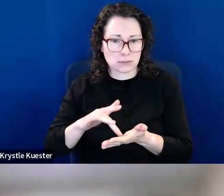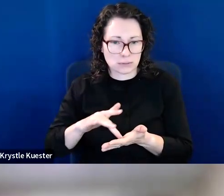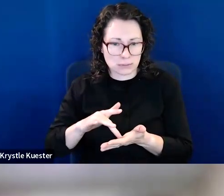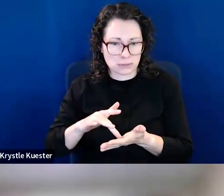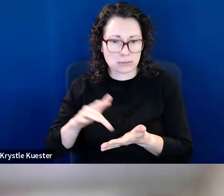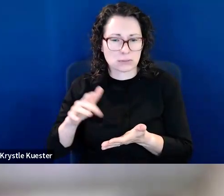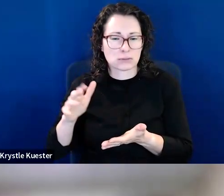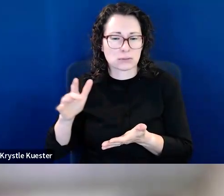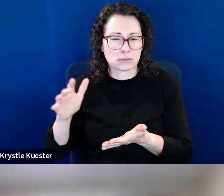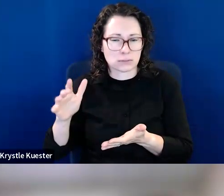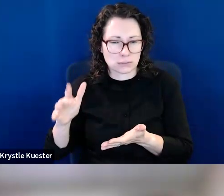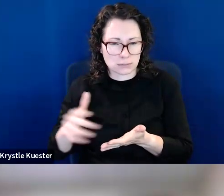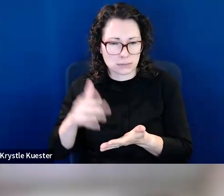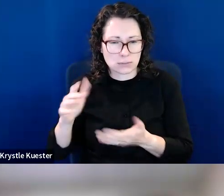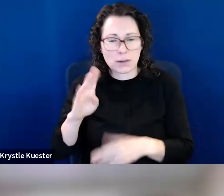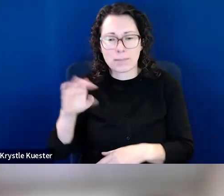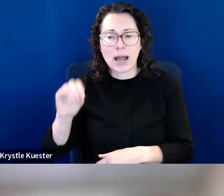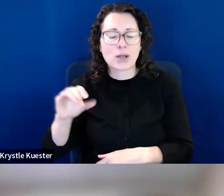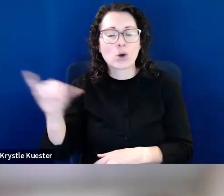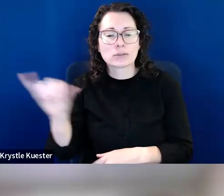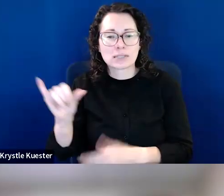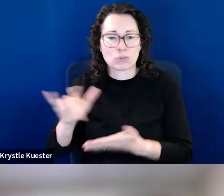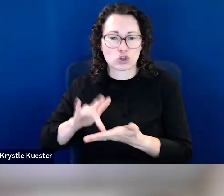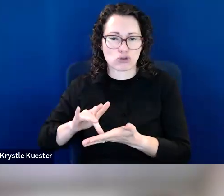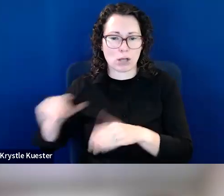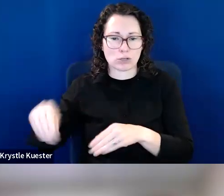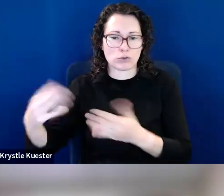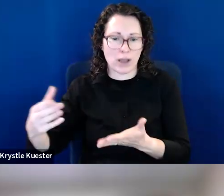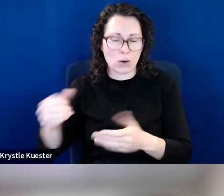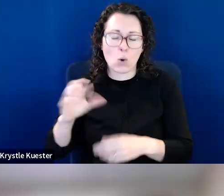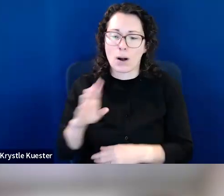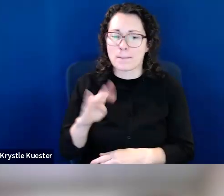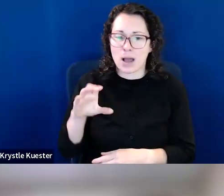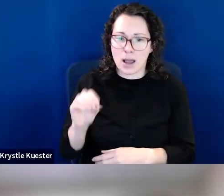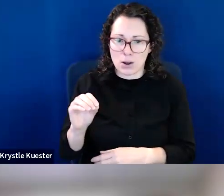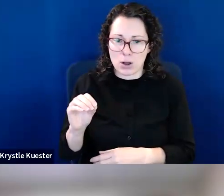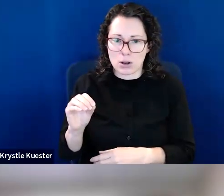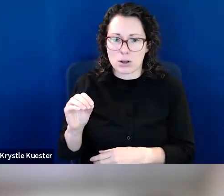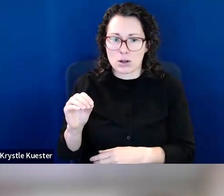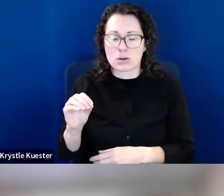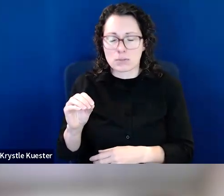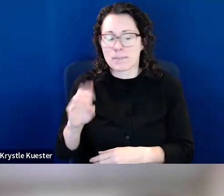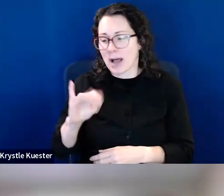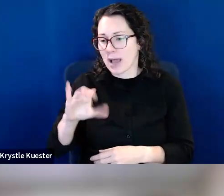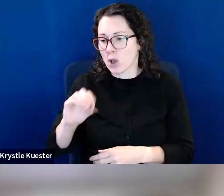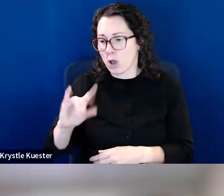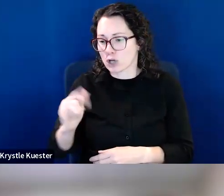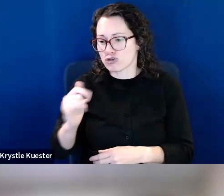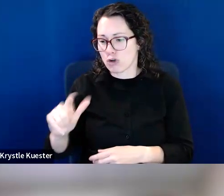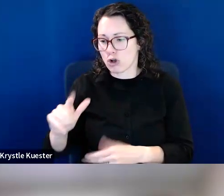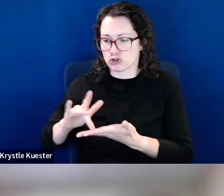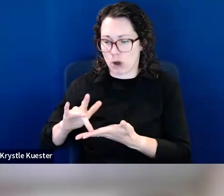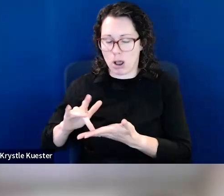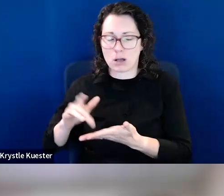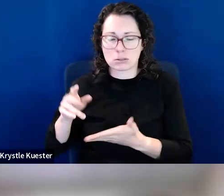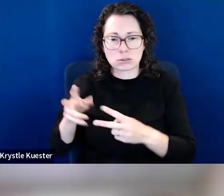less expensive biosimilar drugs for biological biological drugs the same way